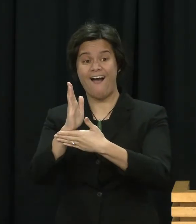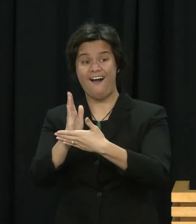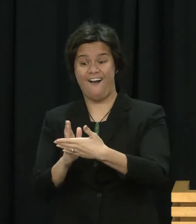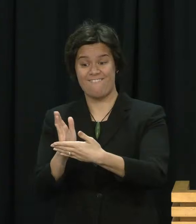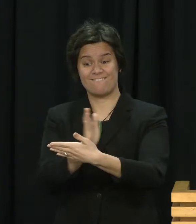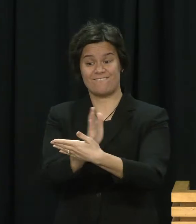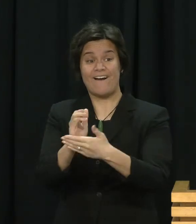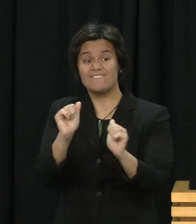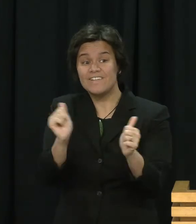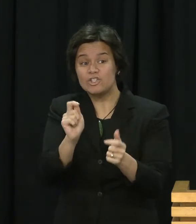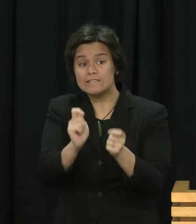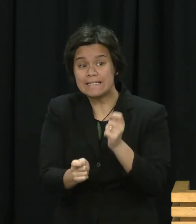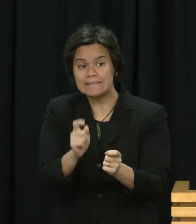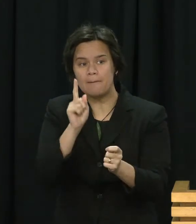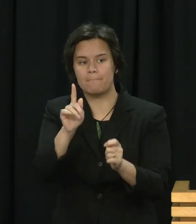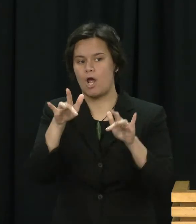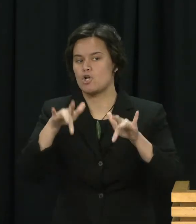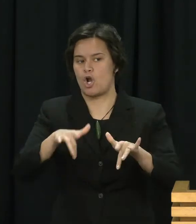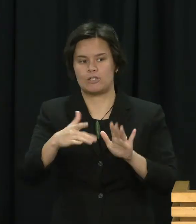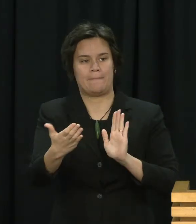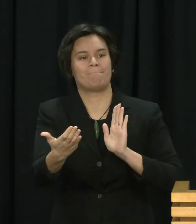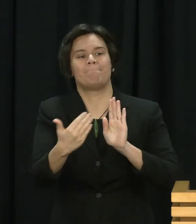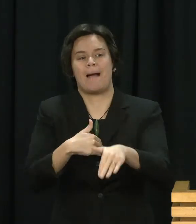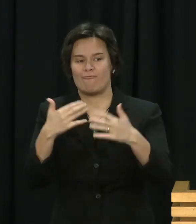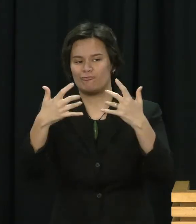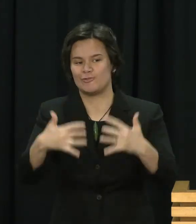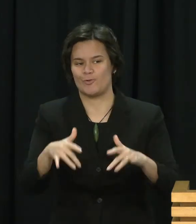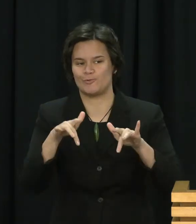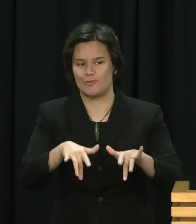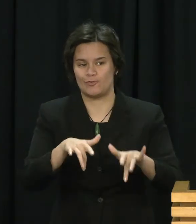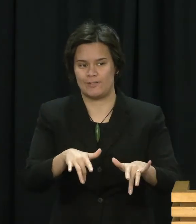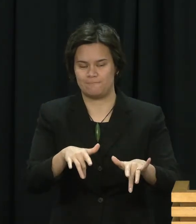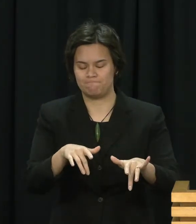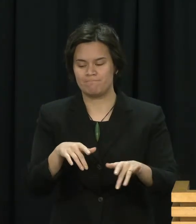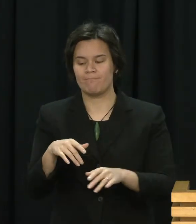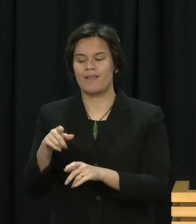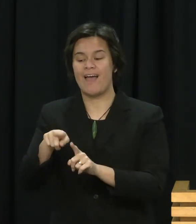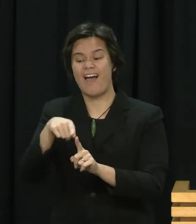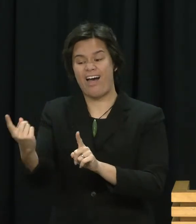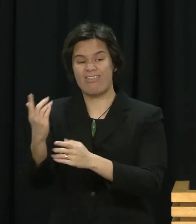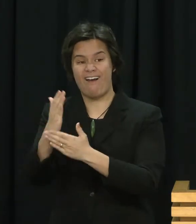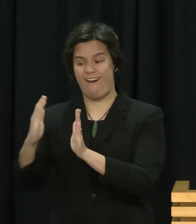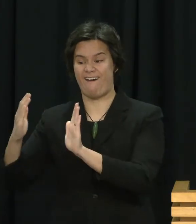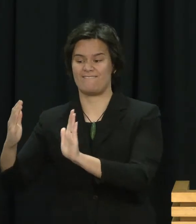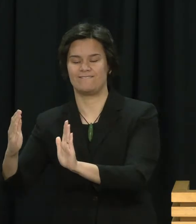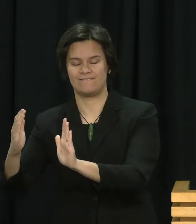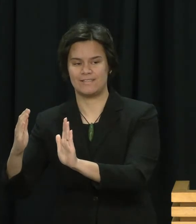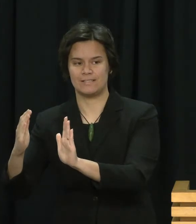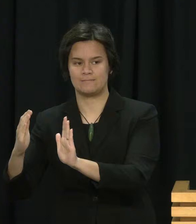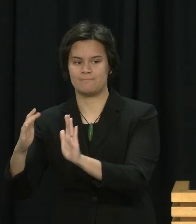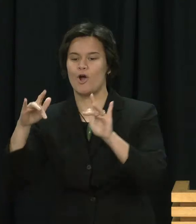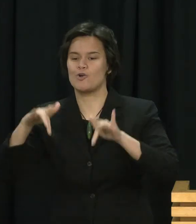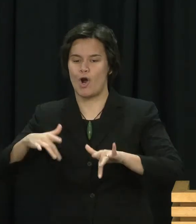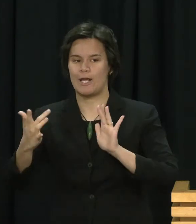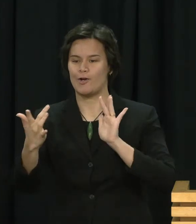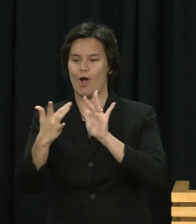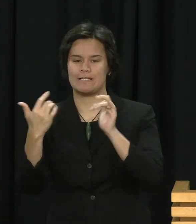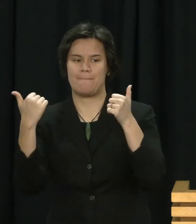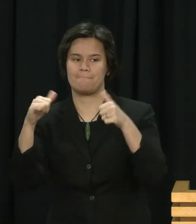Director-General. Those people are in our system. About half of them their test